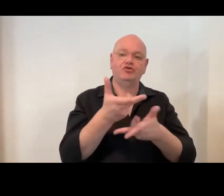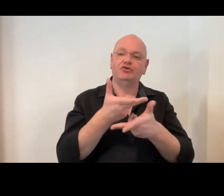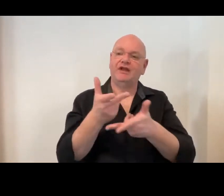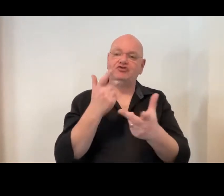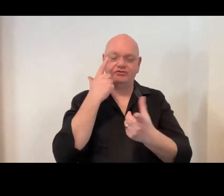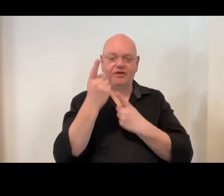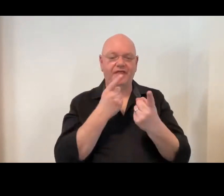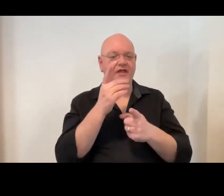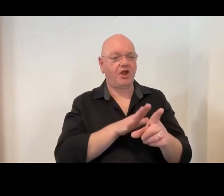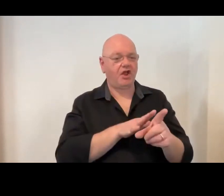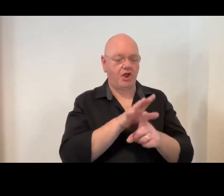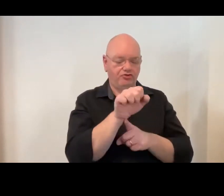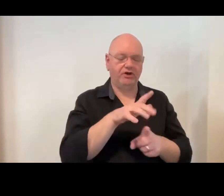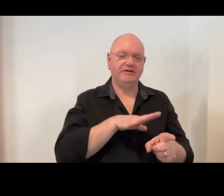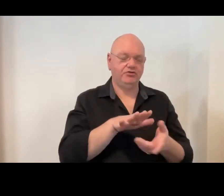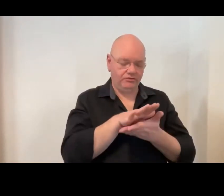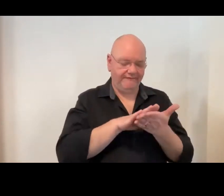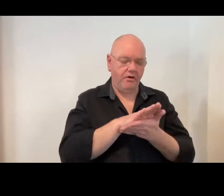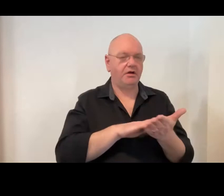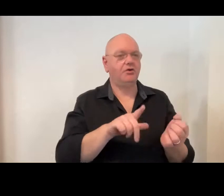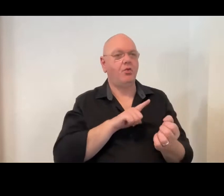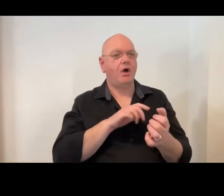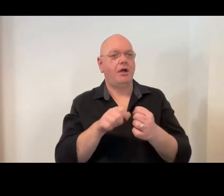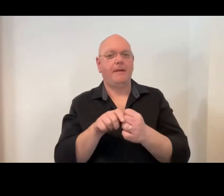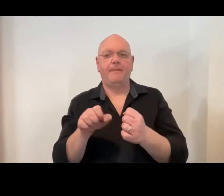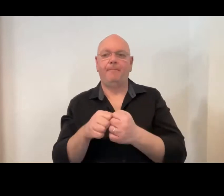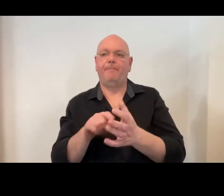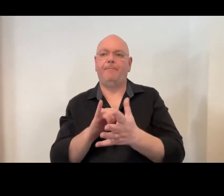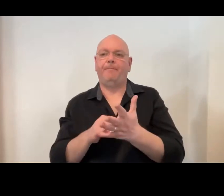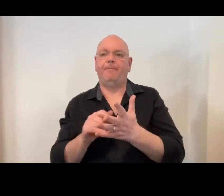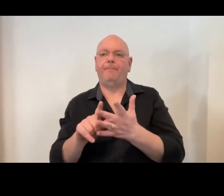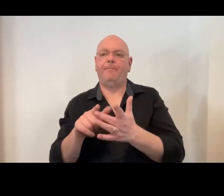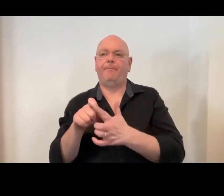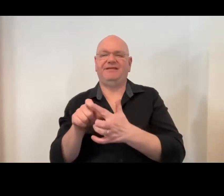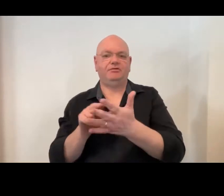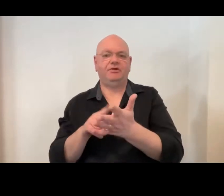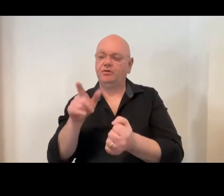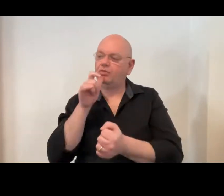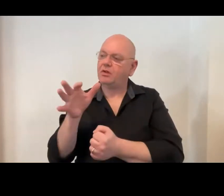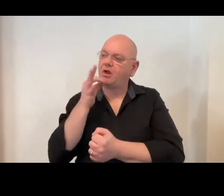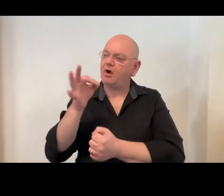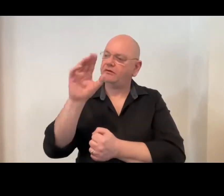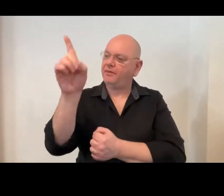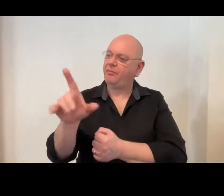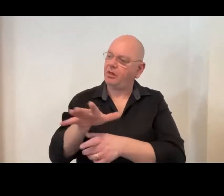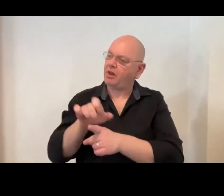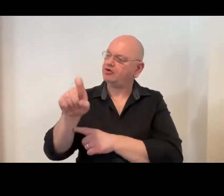that we're all doing is continuously looking, reviewing, seeing what opportunities that we can spread out there and also making sure that we're continuously